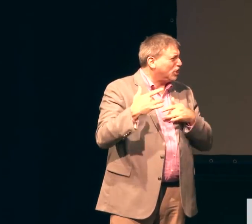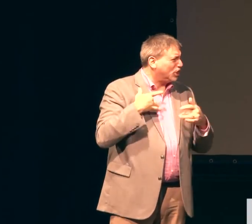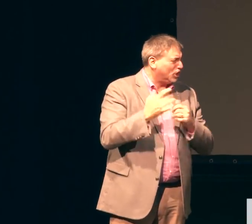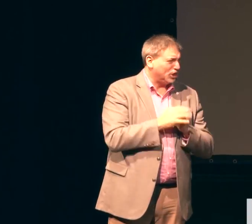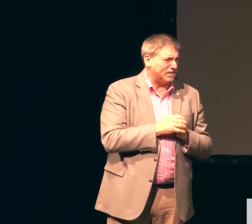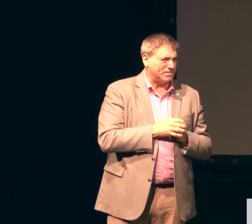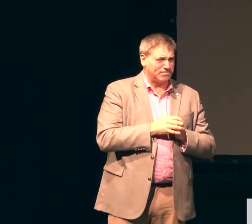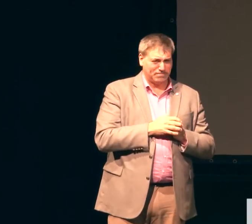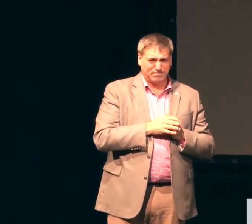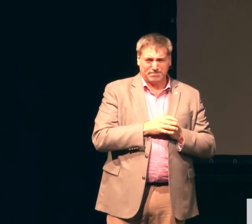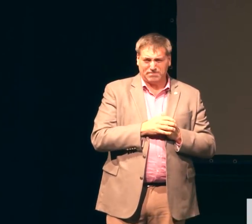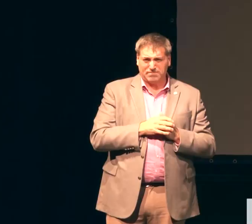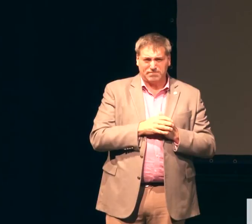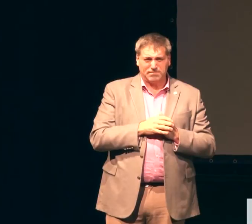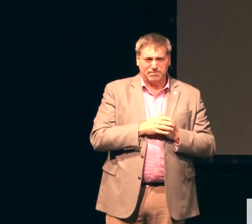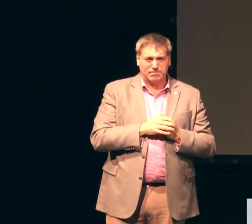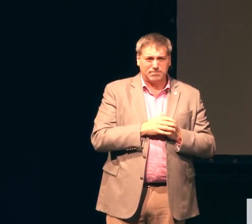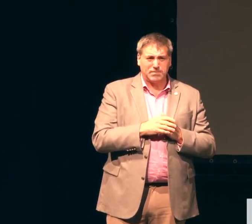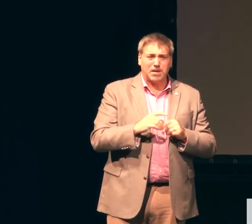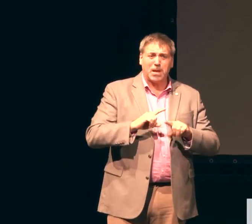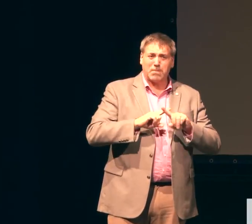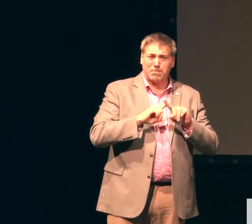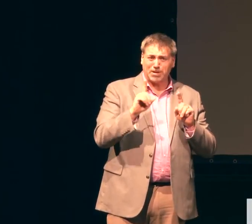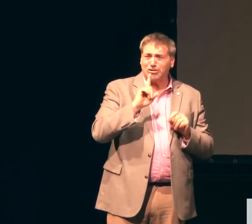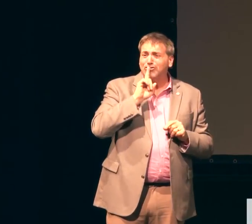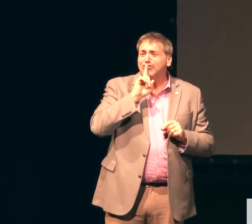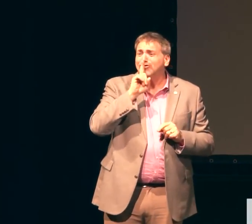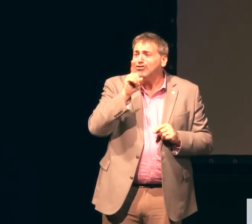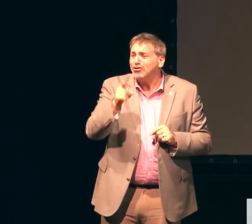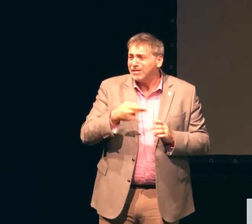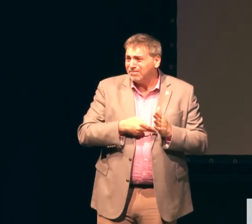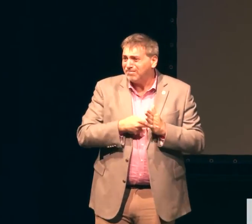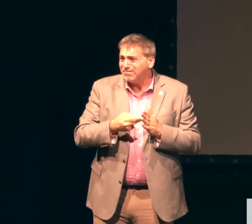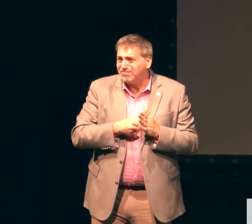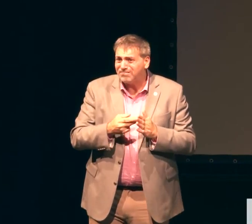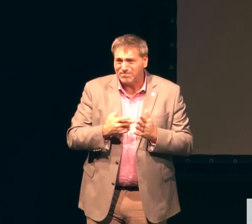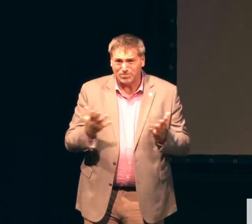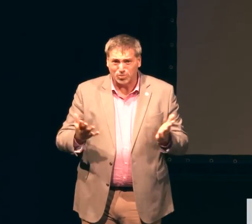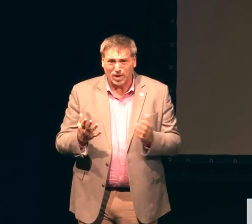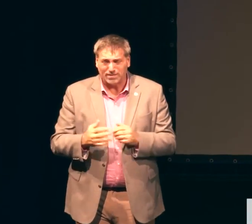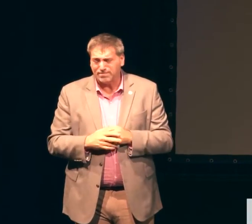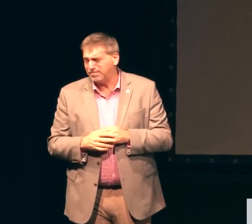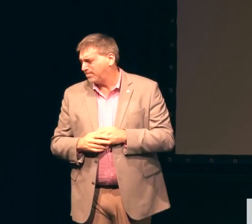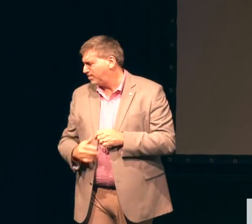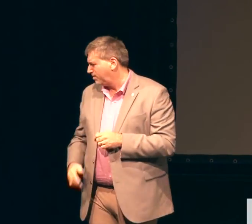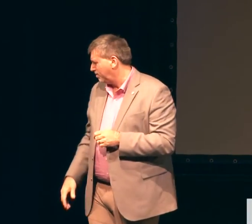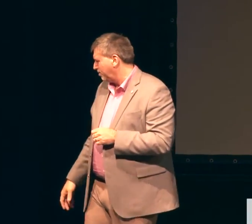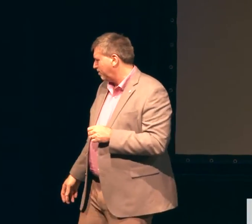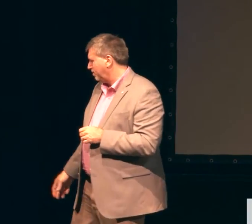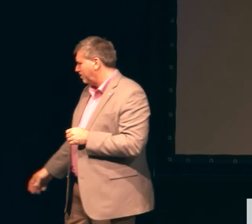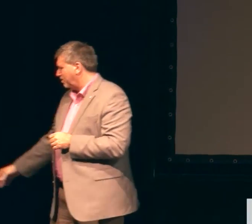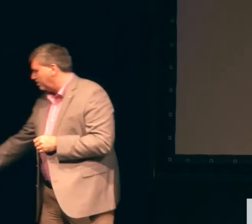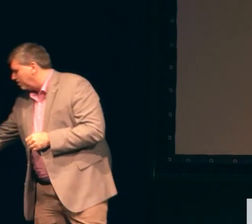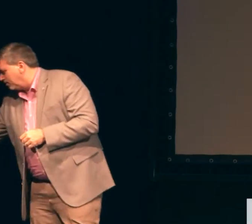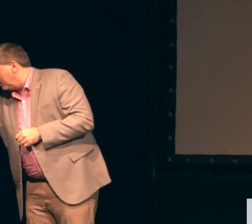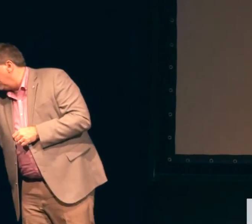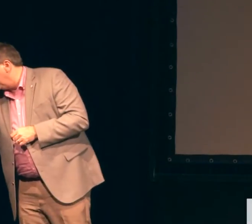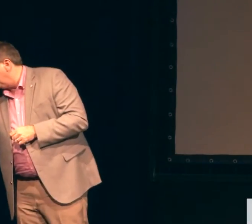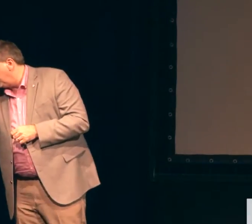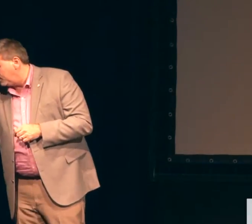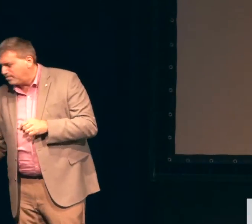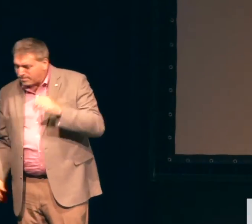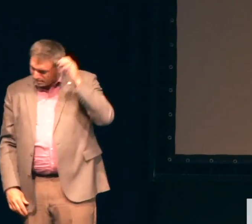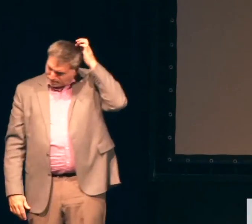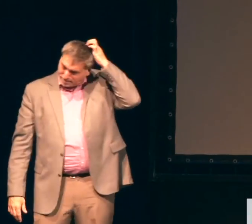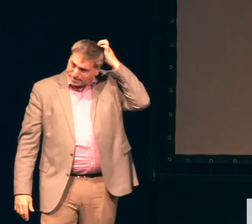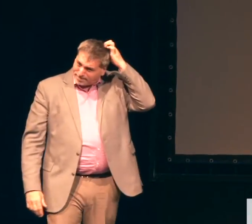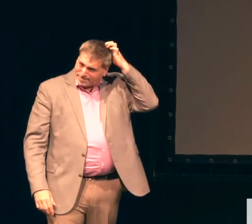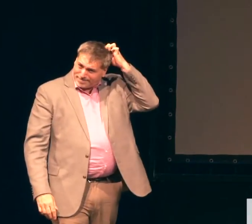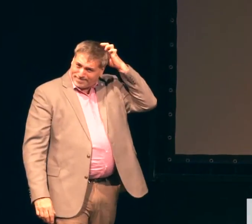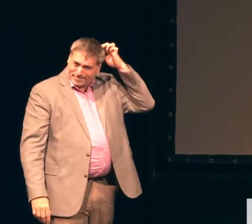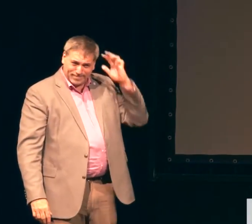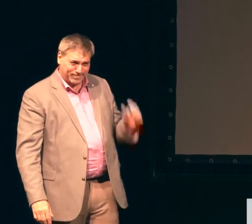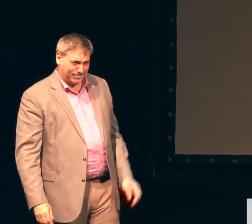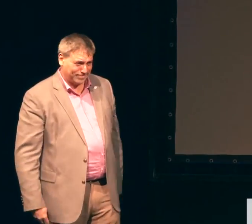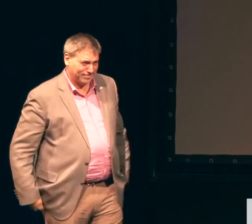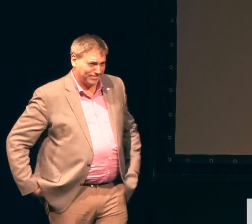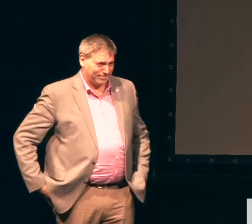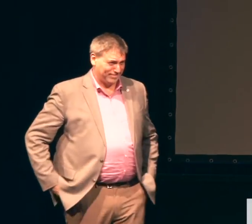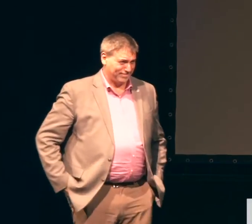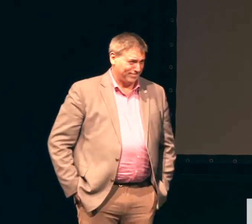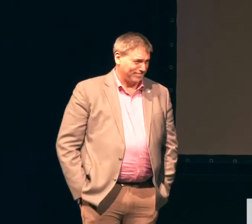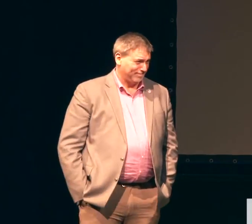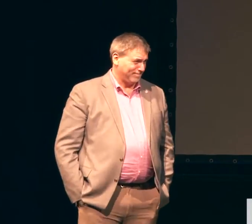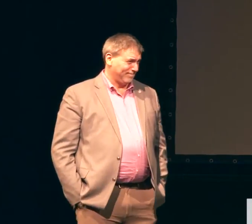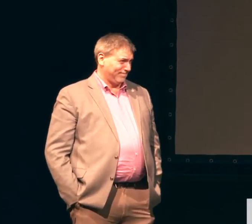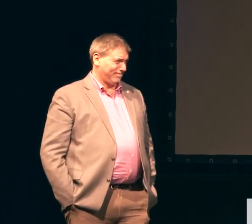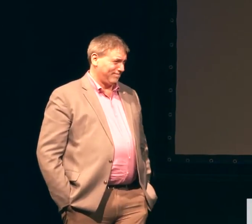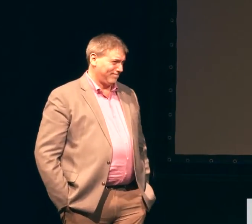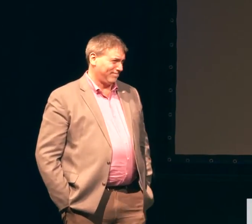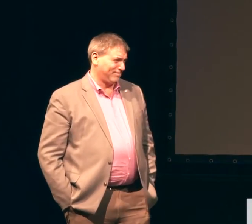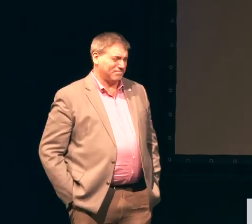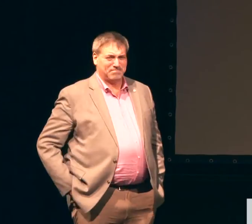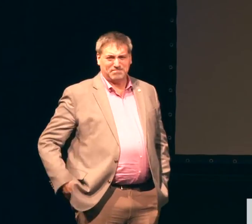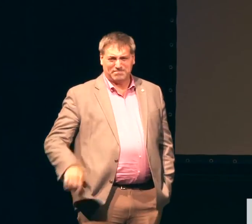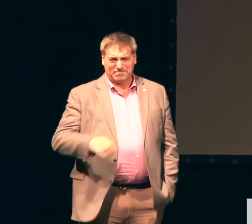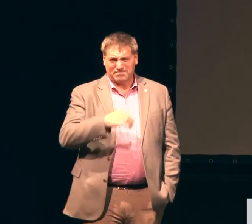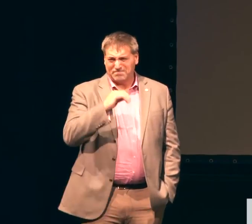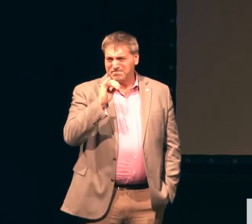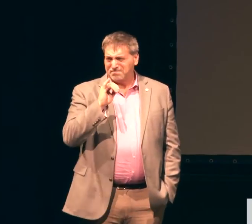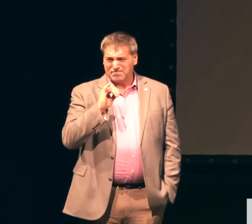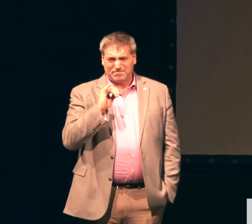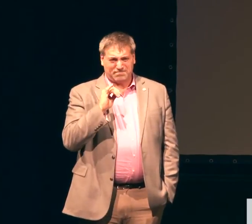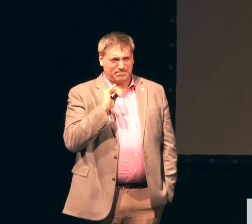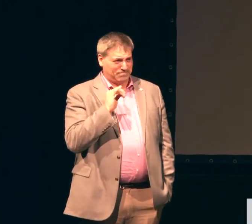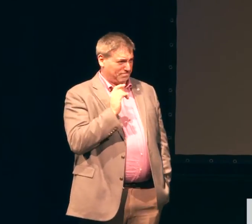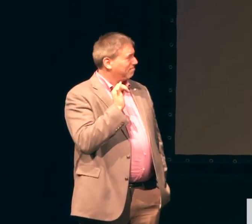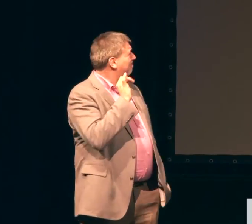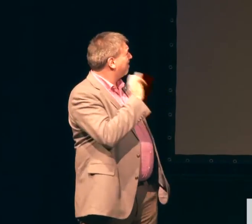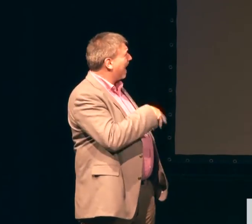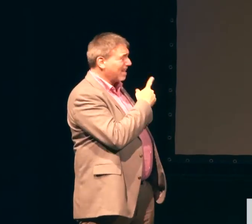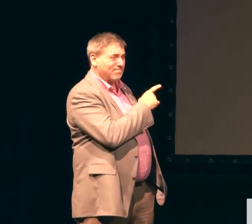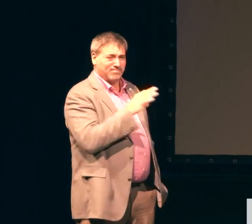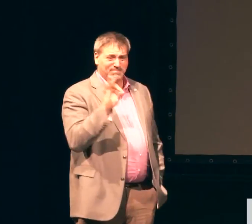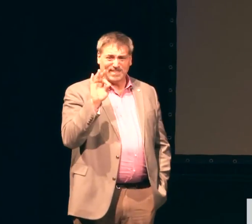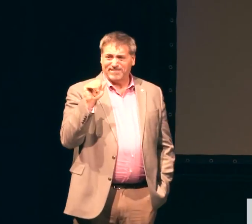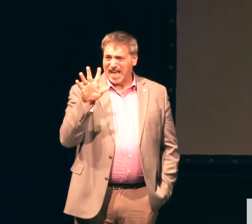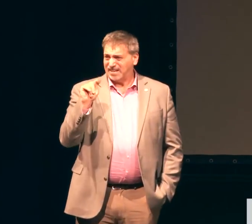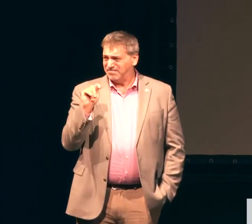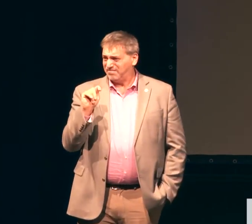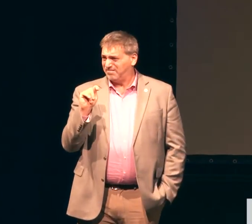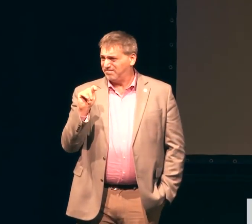different major concern. But, really, for me,